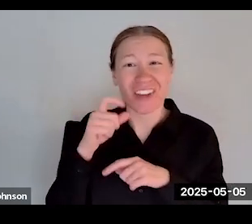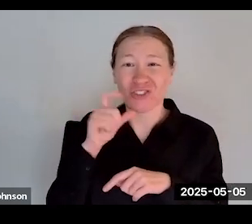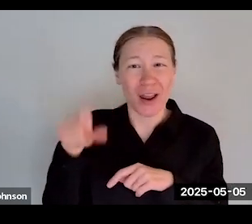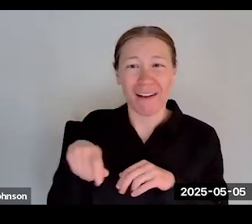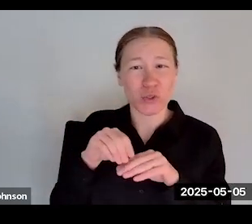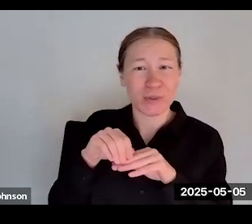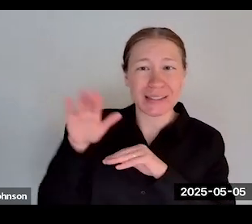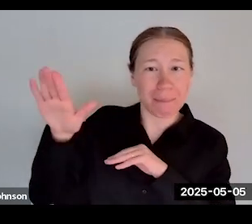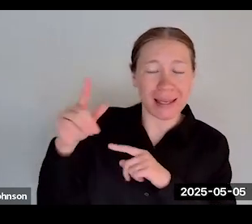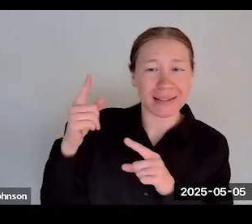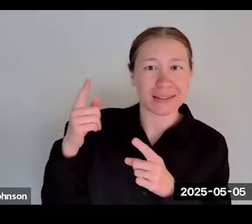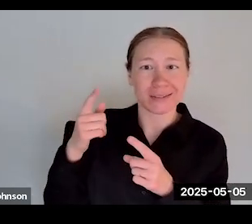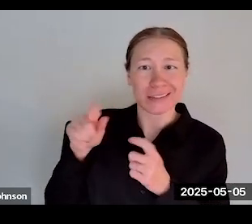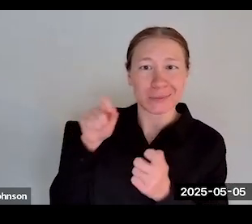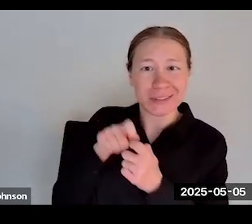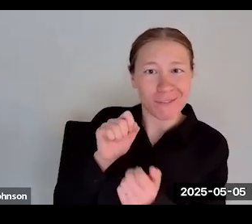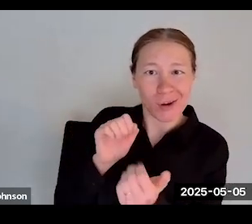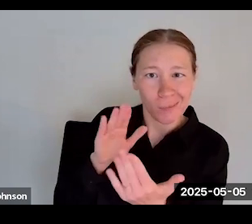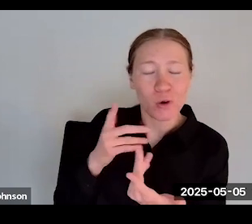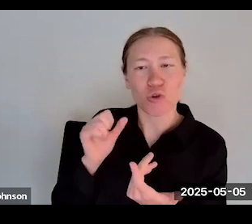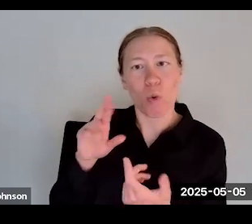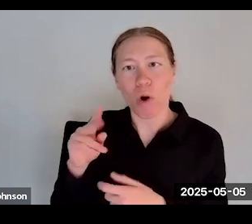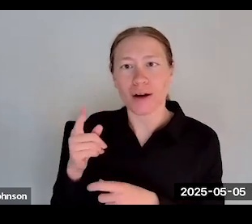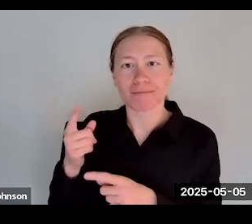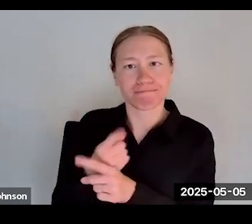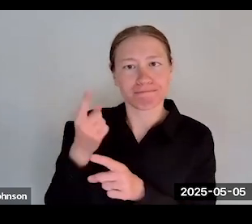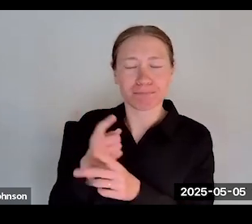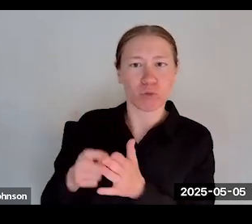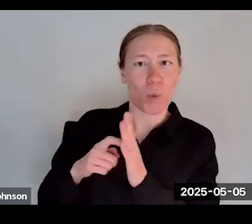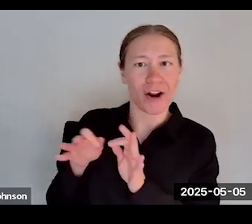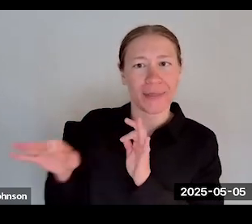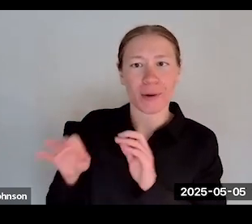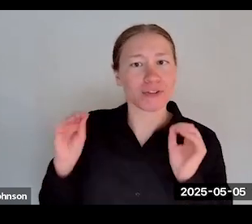or use specific language. Examples of an employee requesting an accommodation